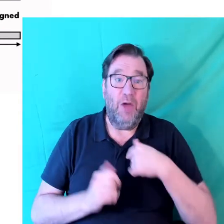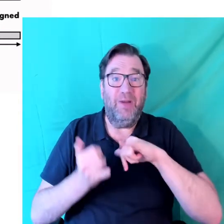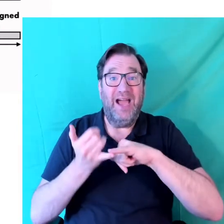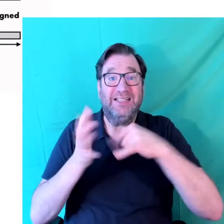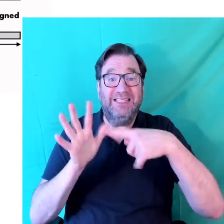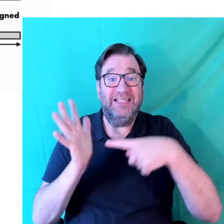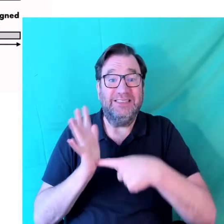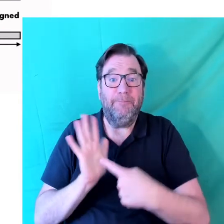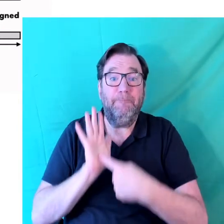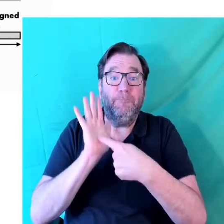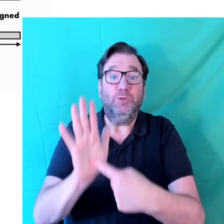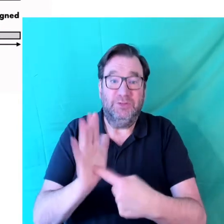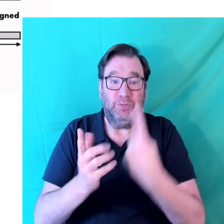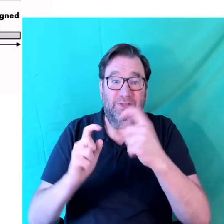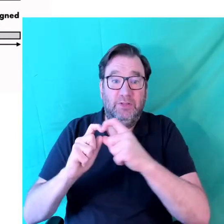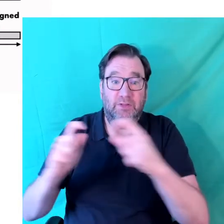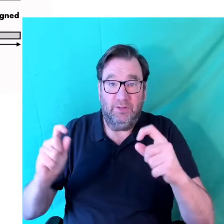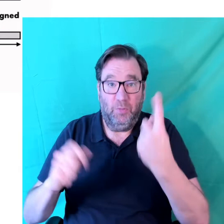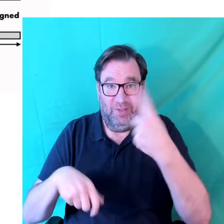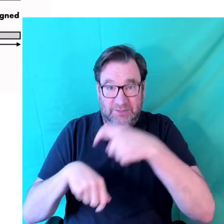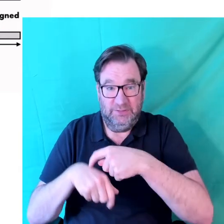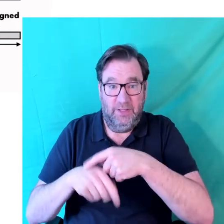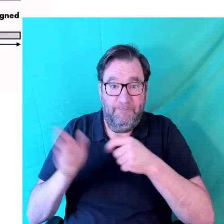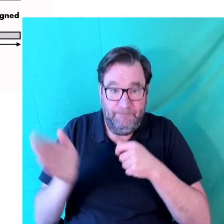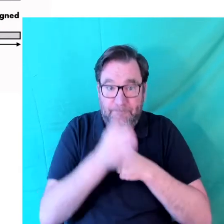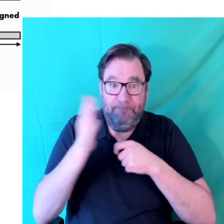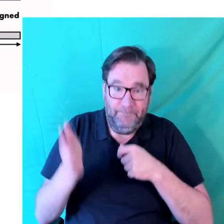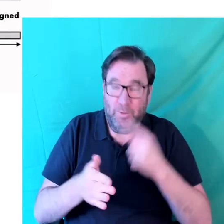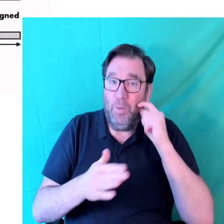As our SAT model takes in a single subtitle input at each pass,